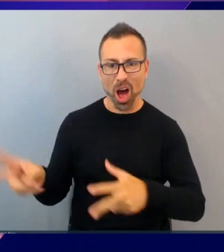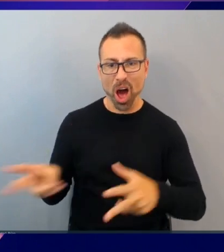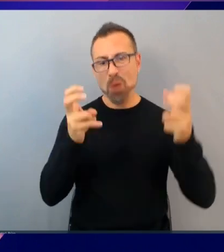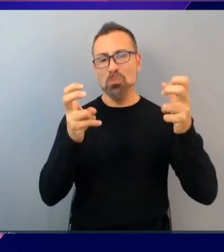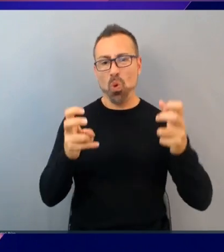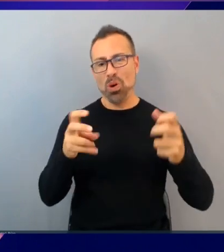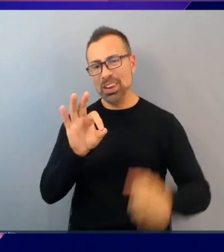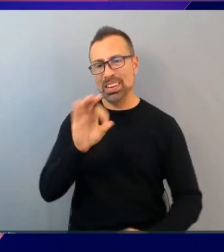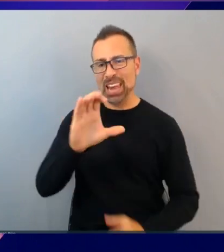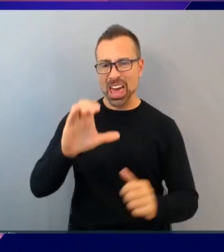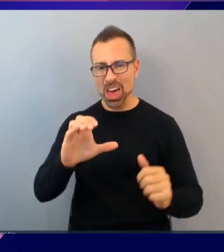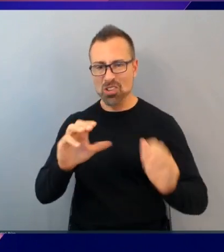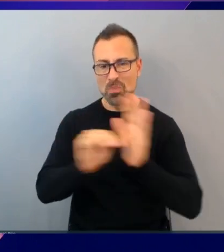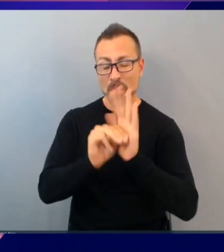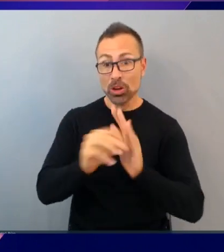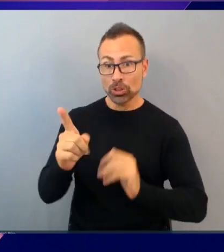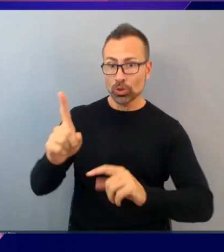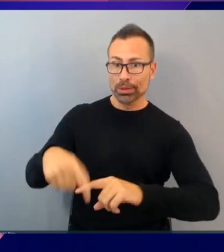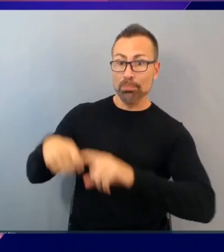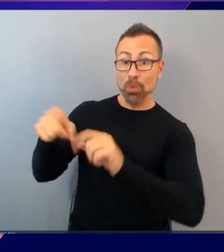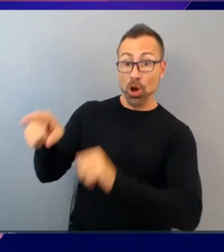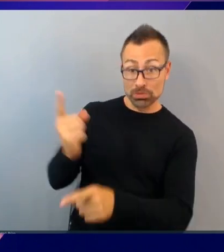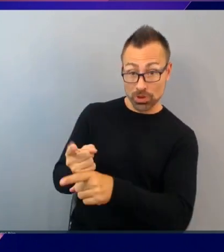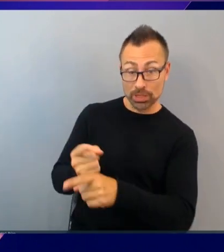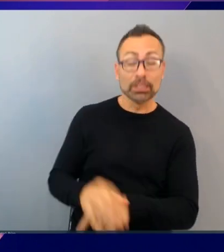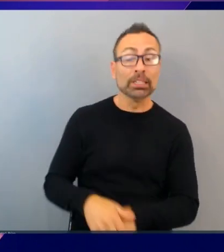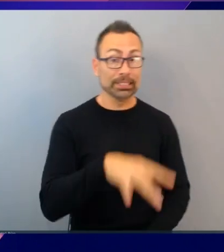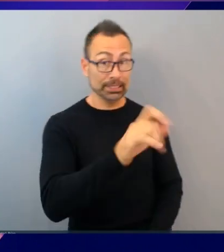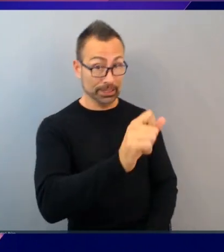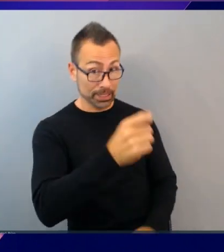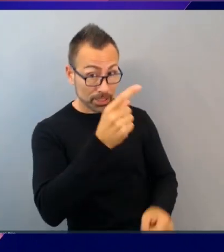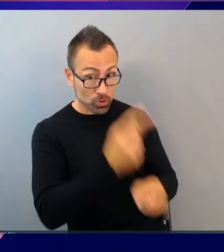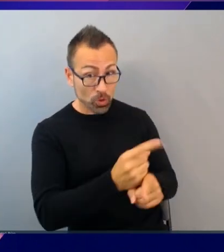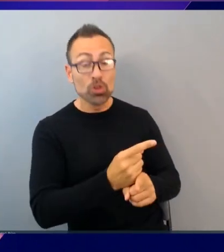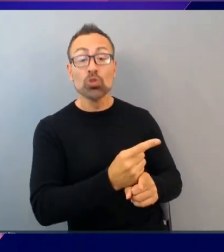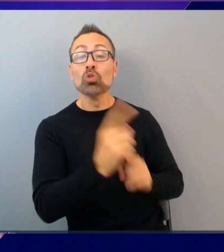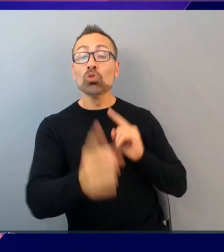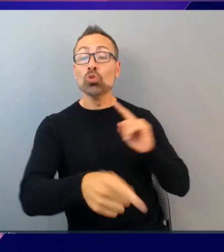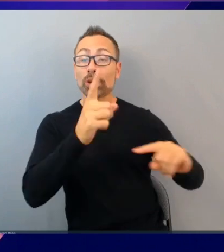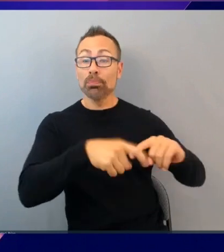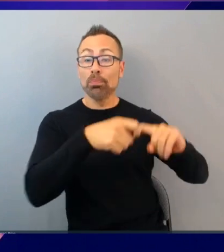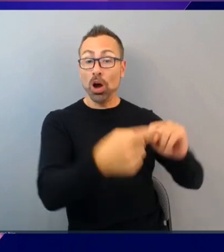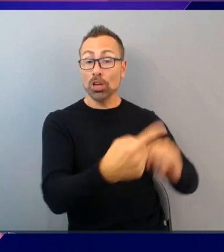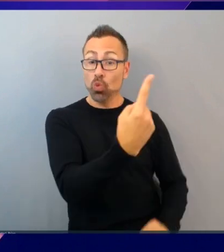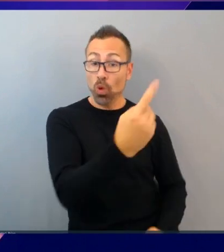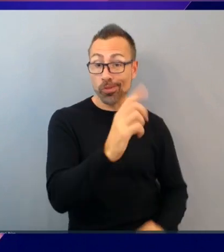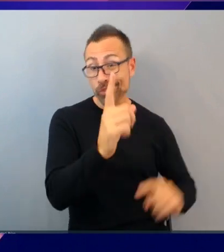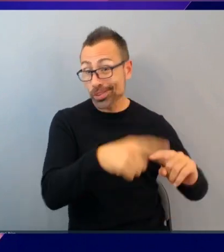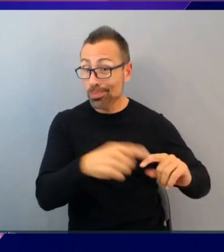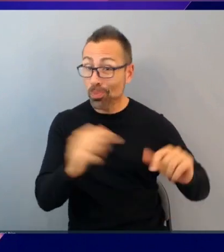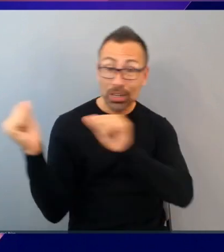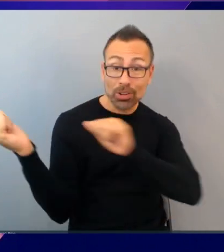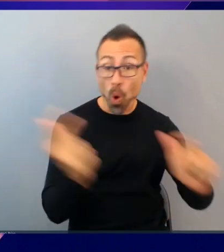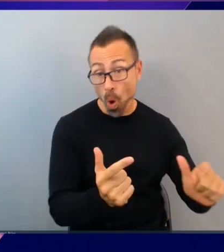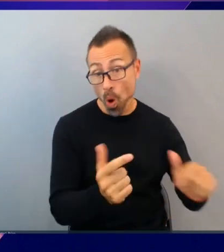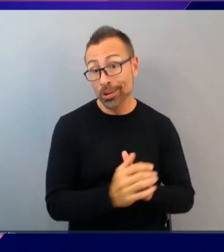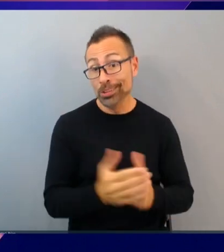You can pause for one or you can pause for all. So maybe your event's concluded or you're taking a break from one round to the next and you don't want people to run away